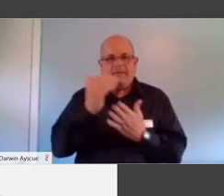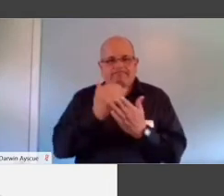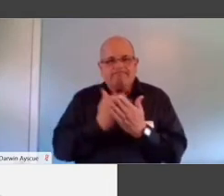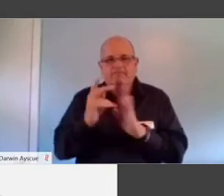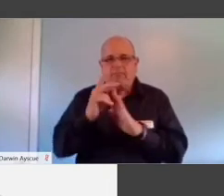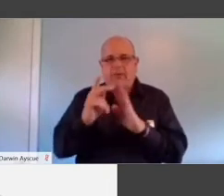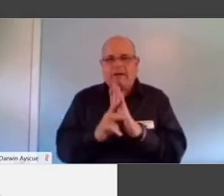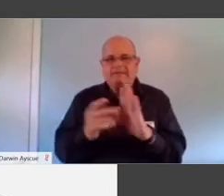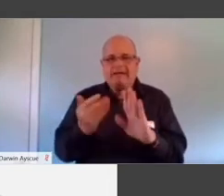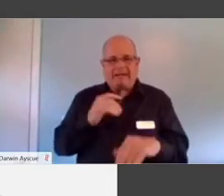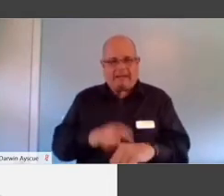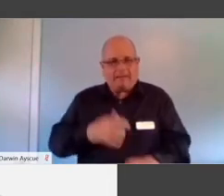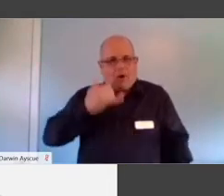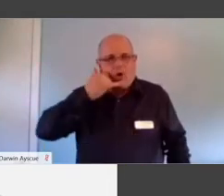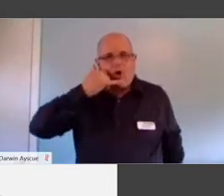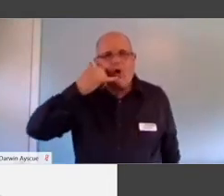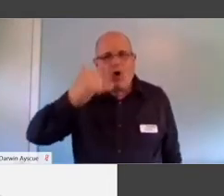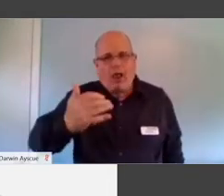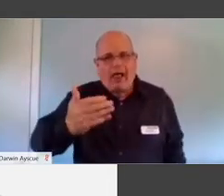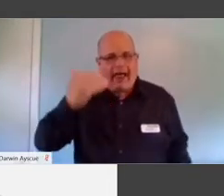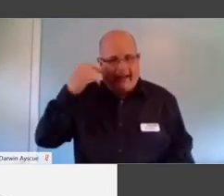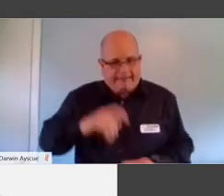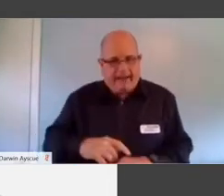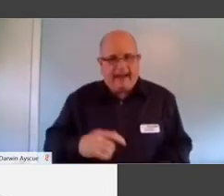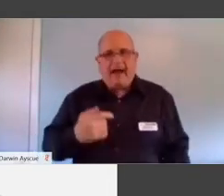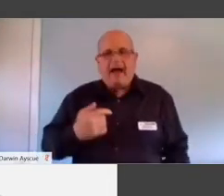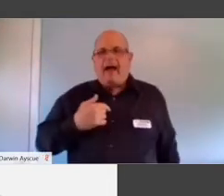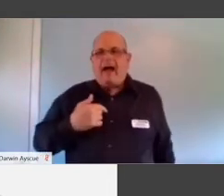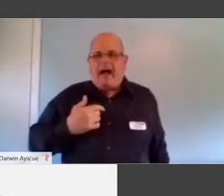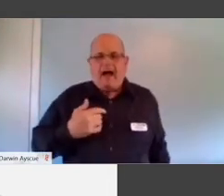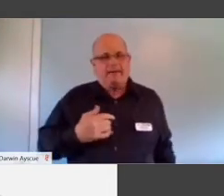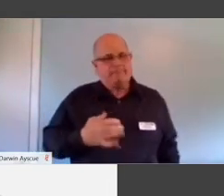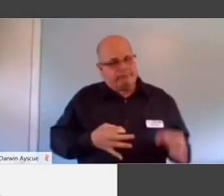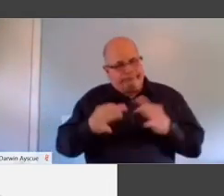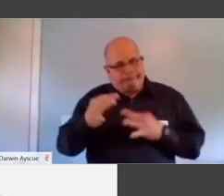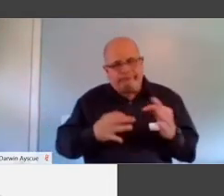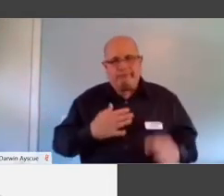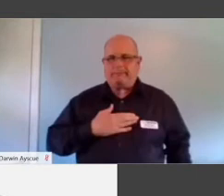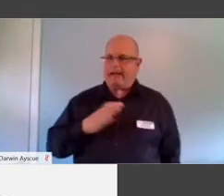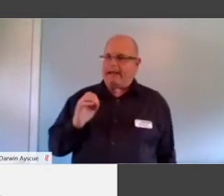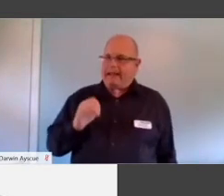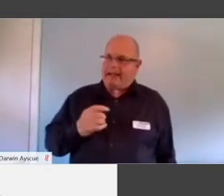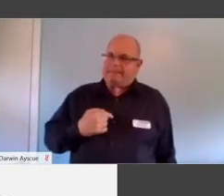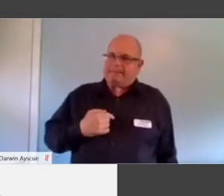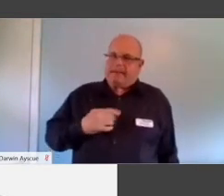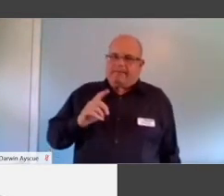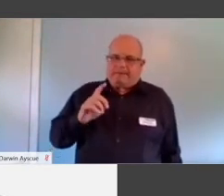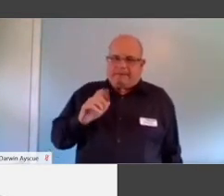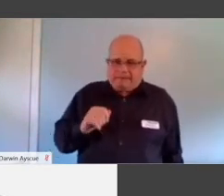call ahead, make your case that, hey, I'm a person with a disability and I need a support